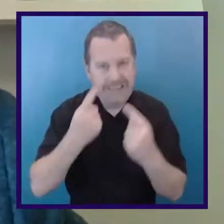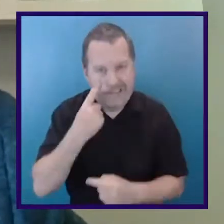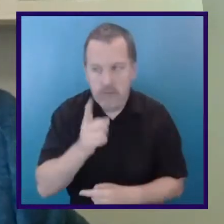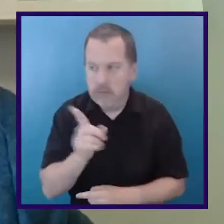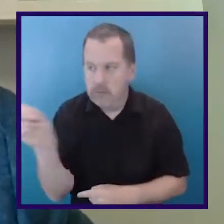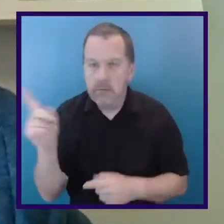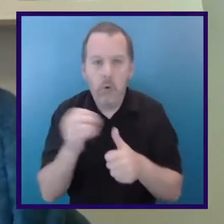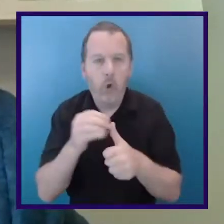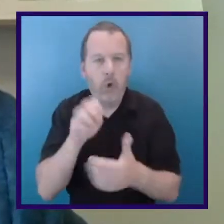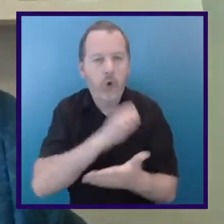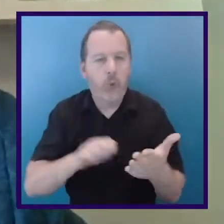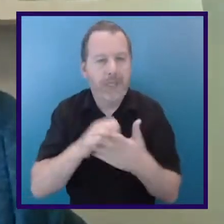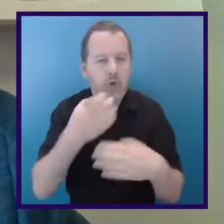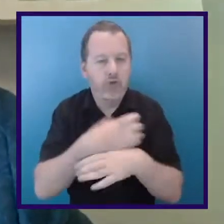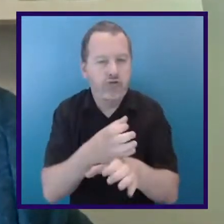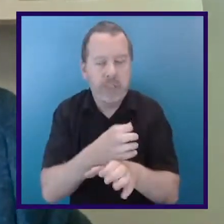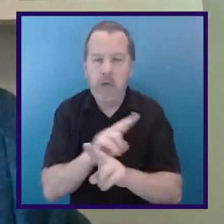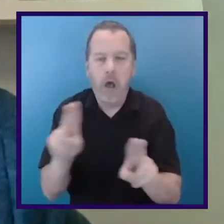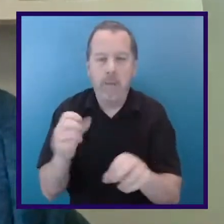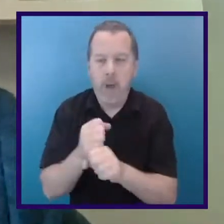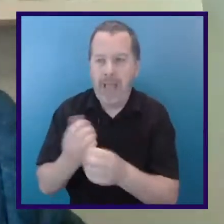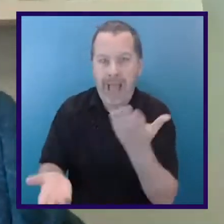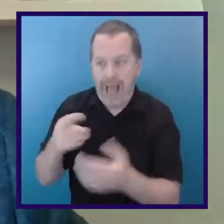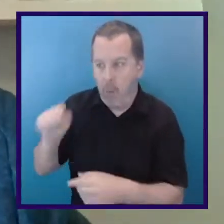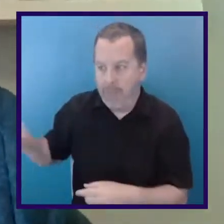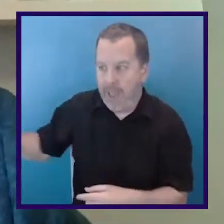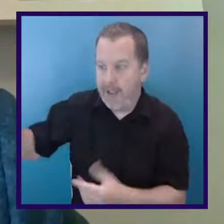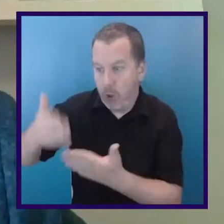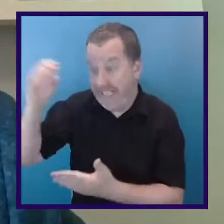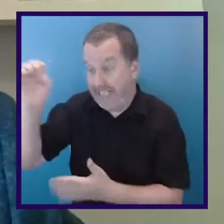what's going on in other European nations, not with regards to high they're learning